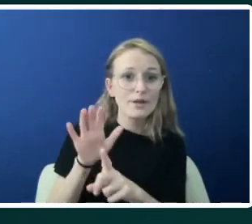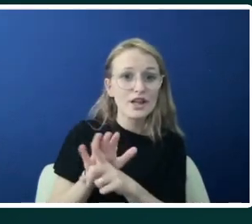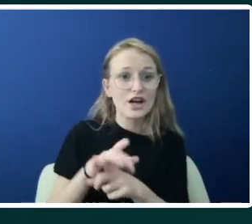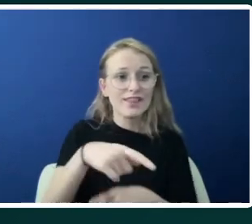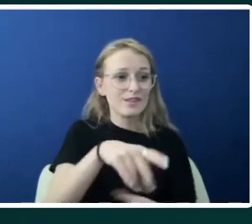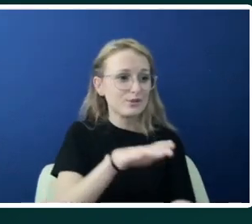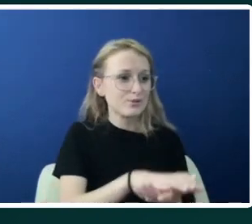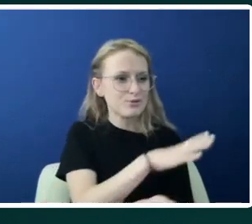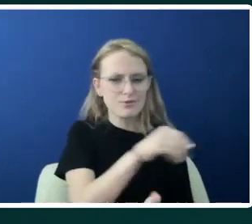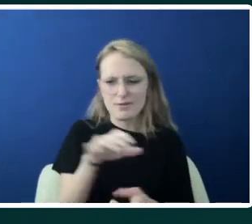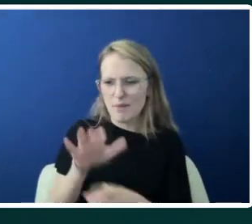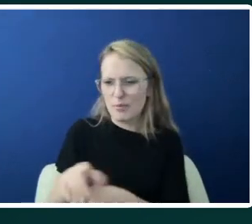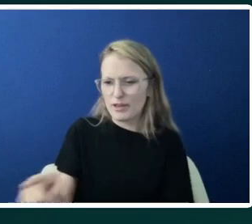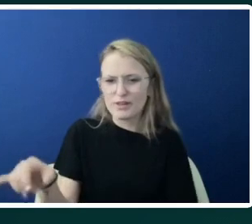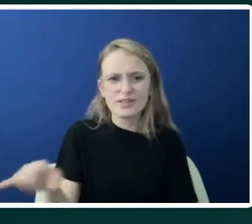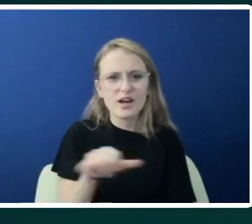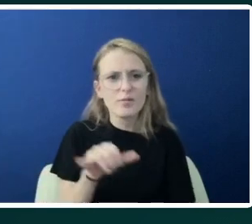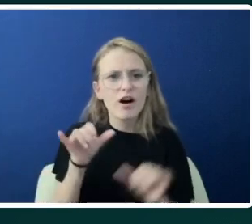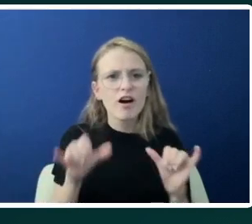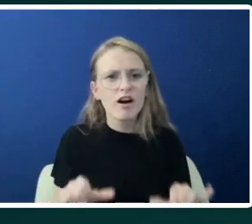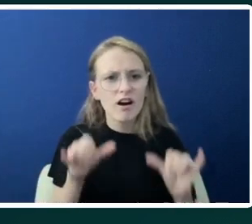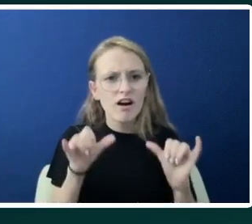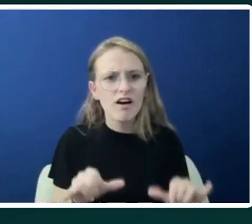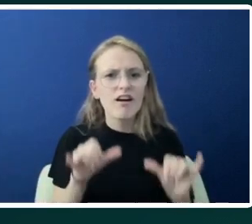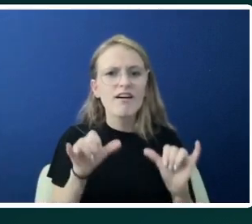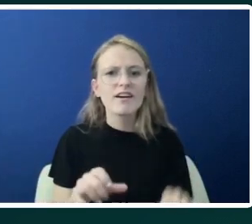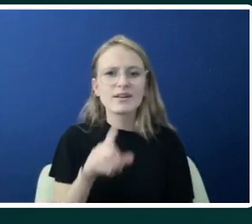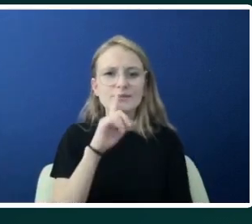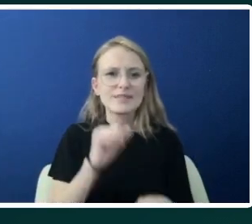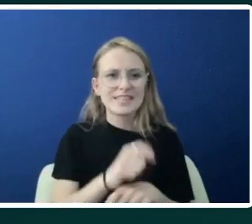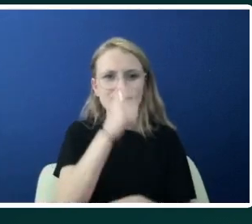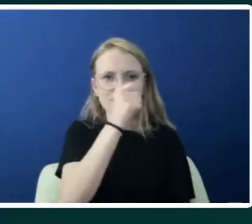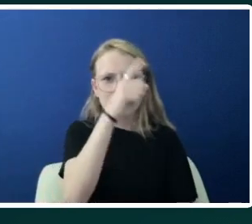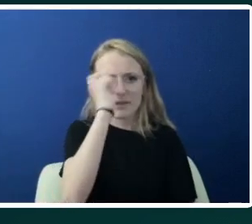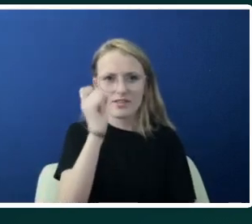too." And I think that that's really interesting because they're 2,000 miles away from me.